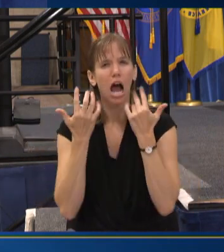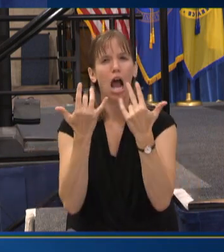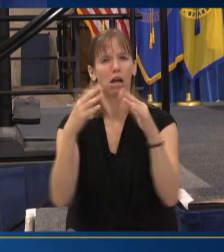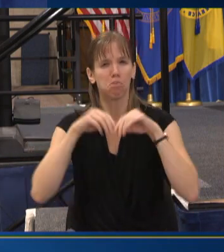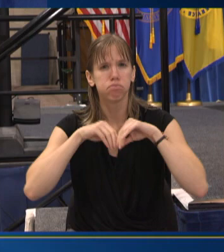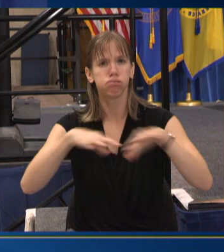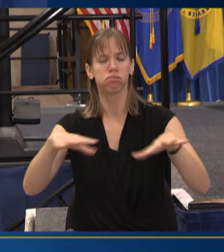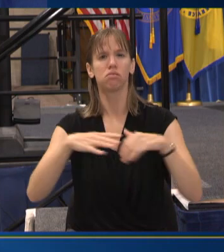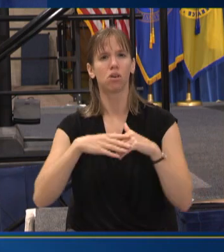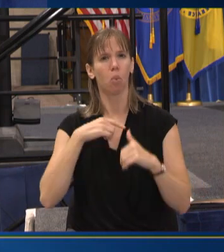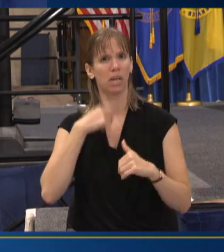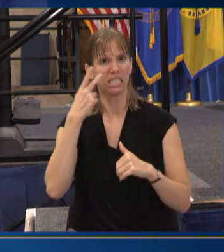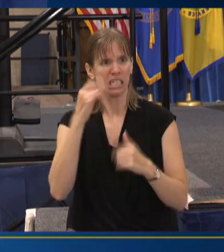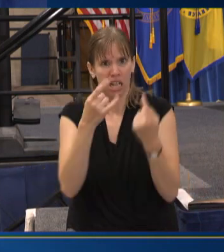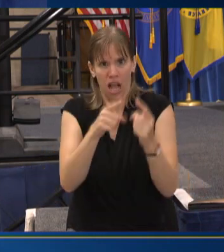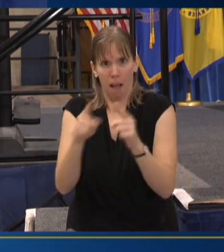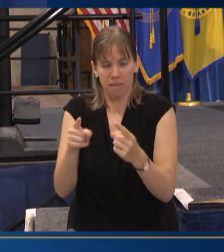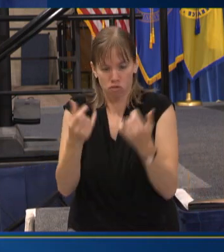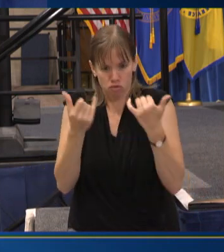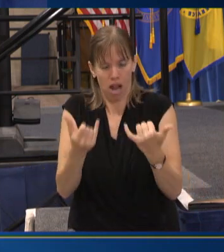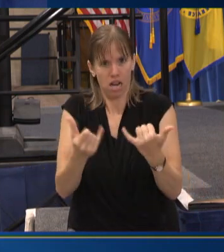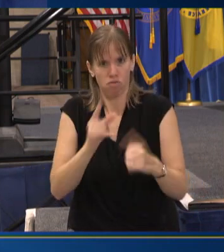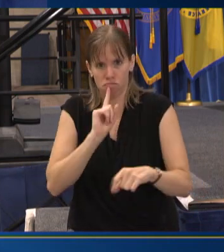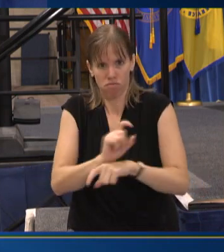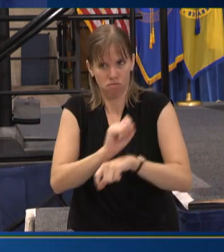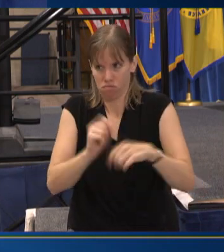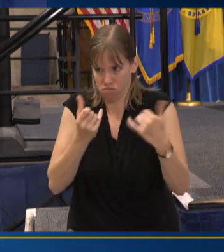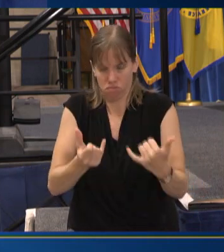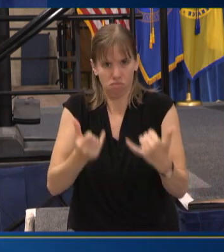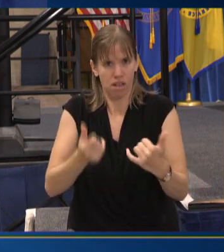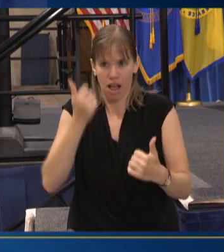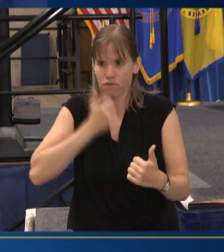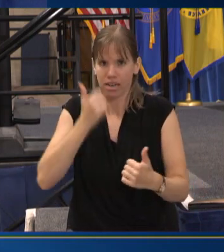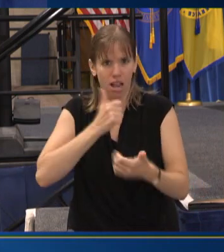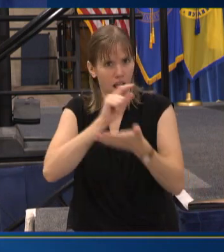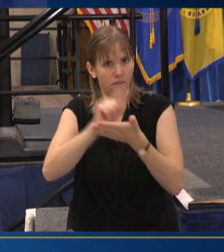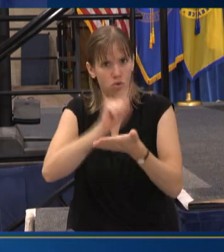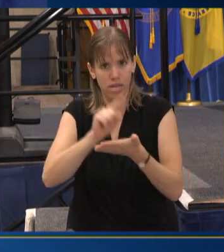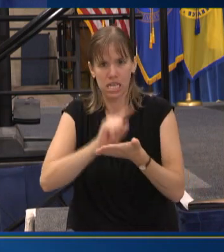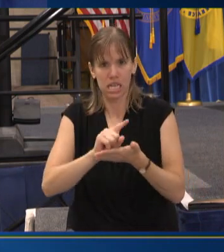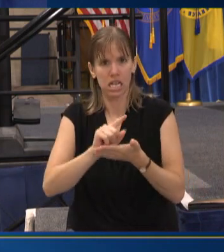in real time pretty much every day, every week, how climate change is fundamentally